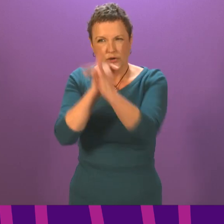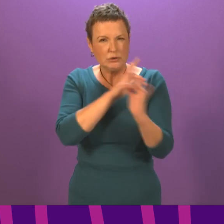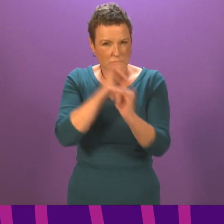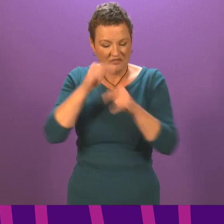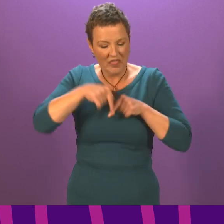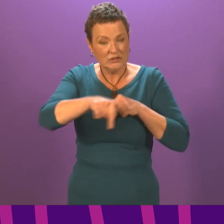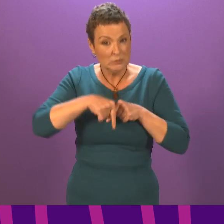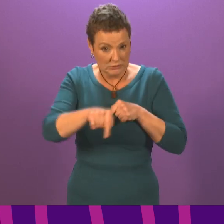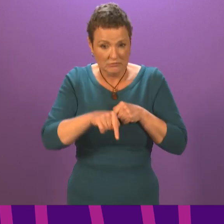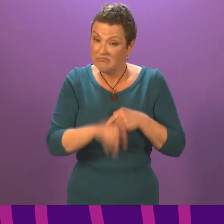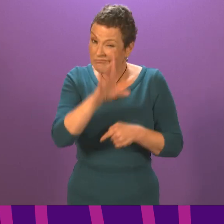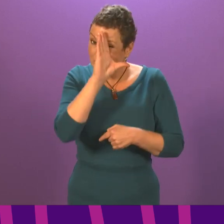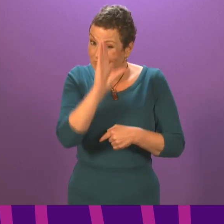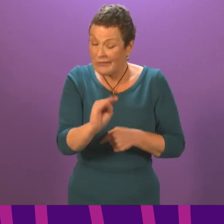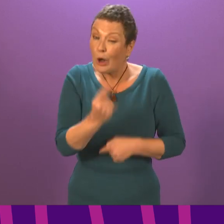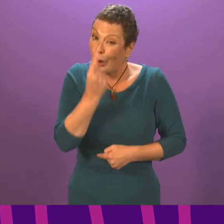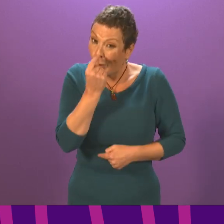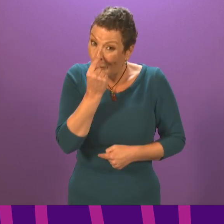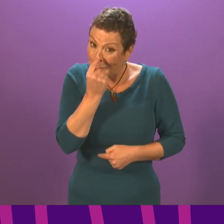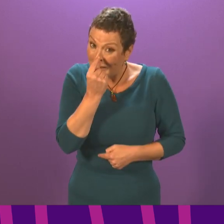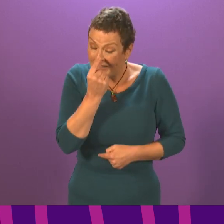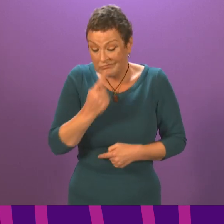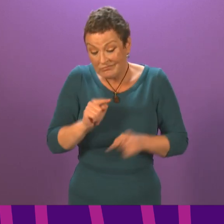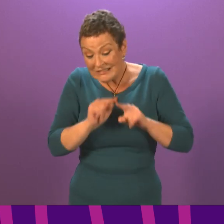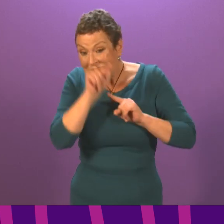week, and I cannot rule out a return to level 3 for one or both of them.